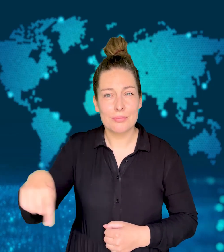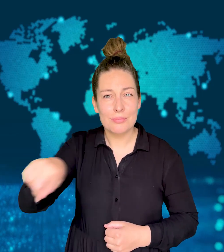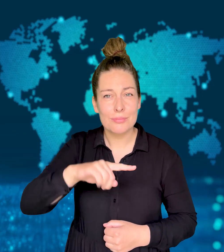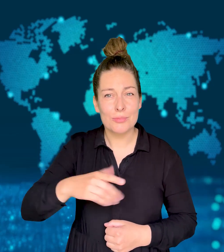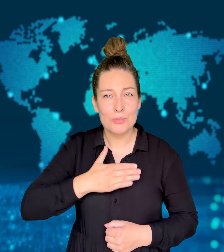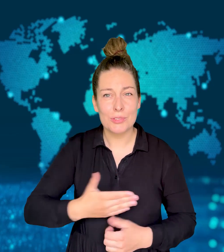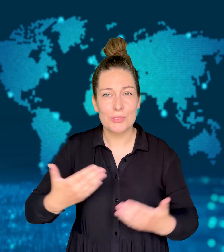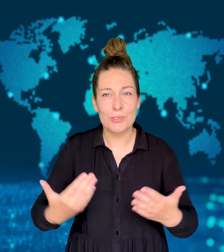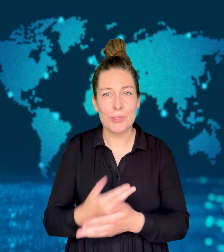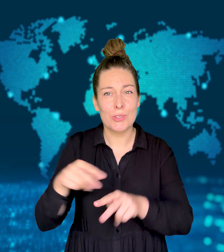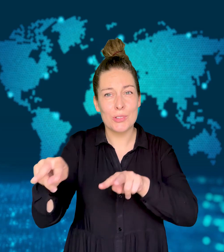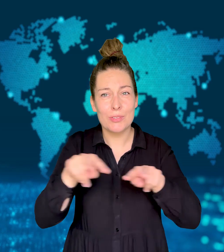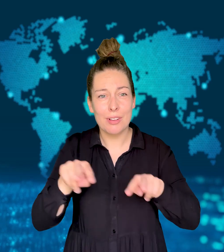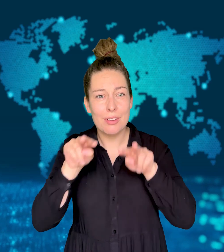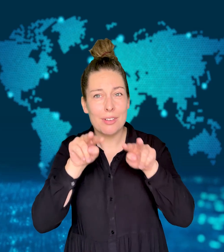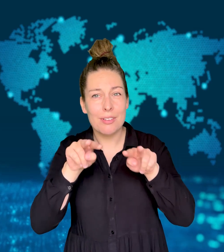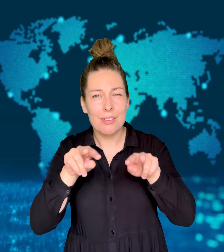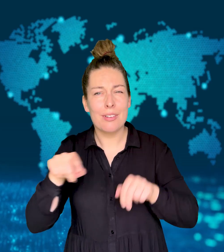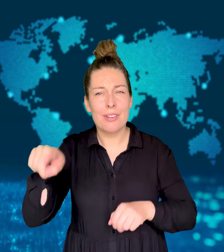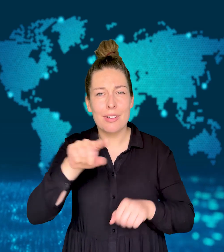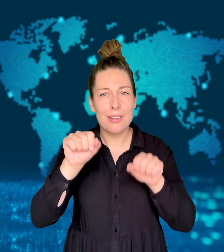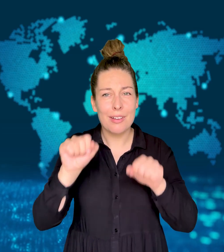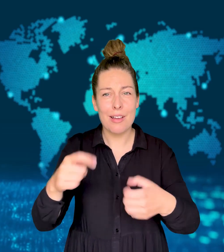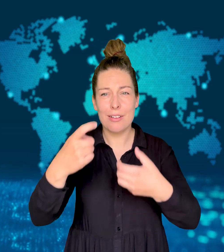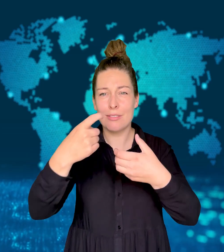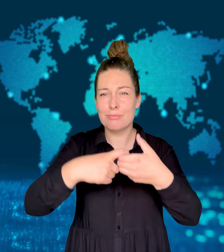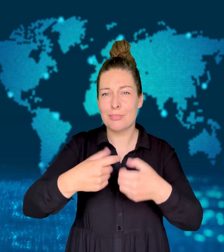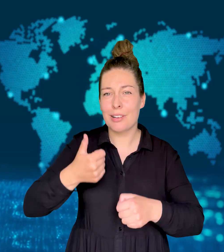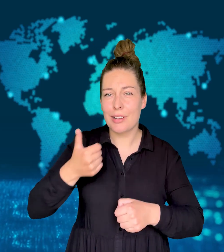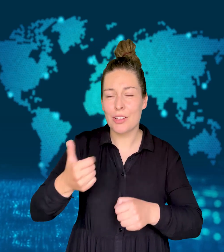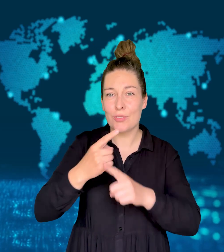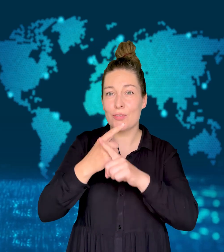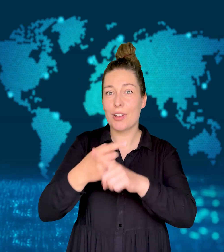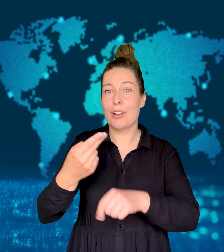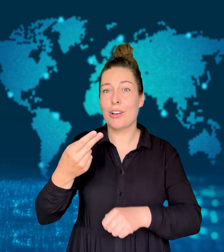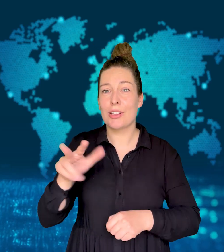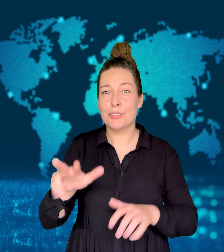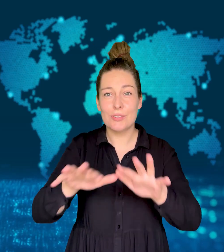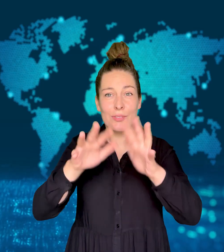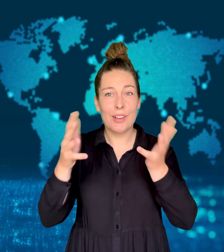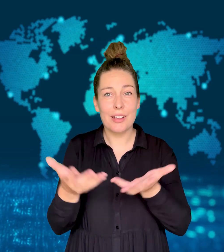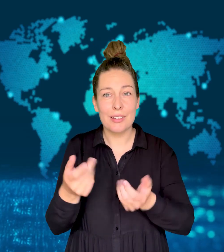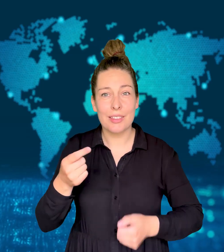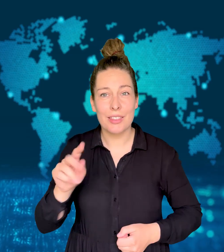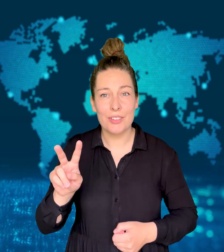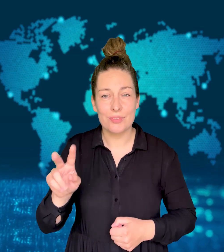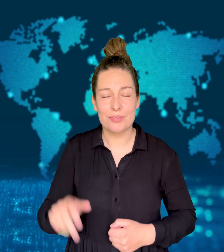Don't forget to subscribe, like, and follow H3 World TV to get new video updates!